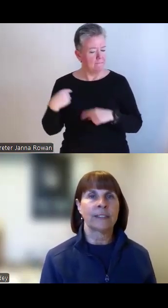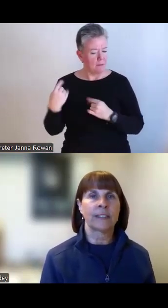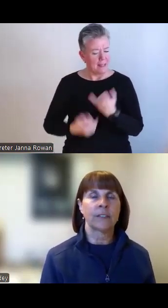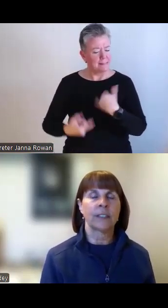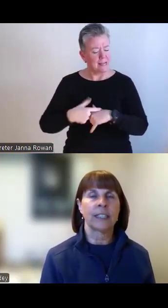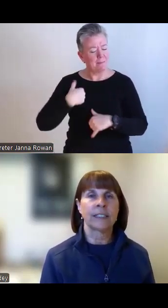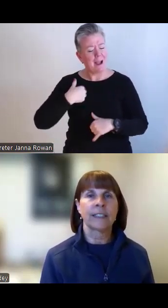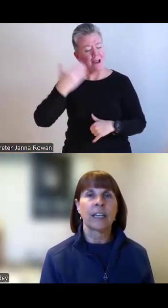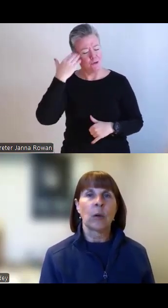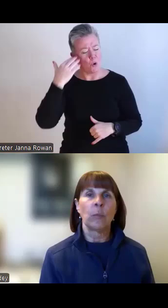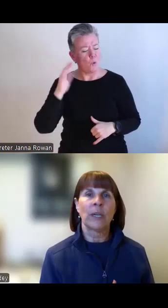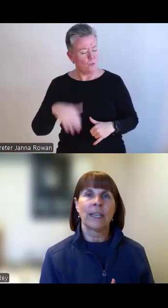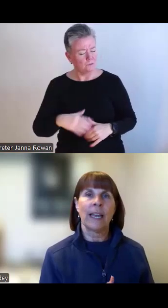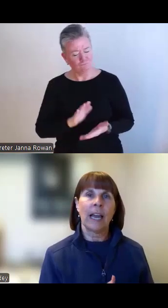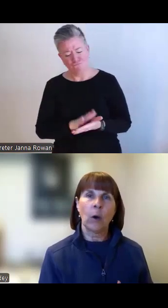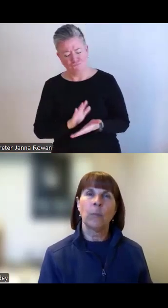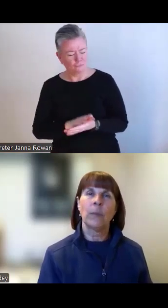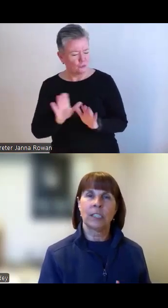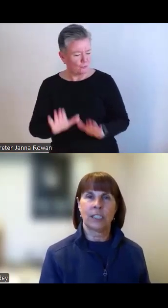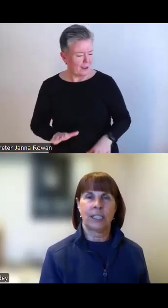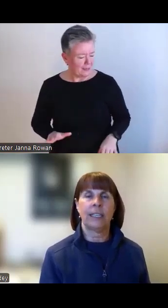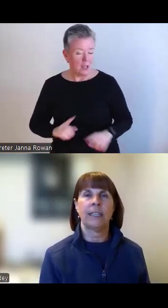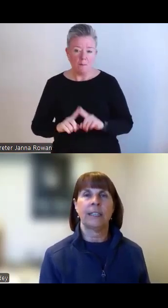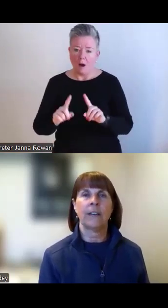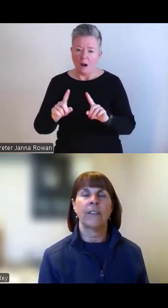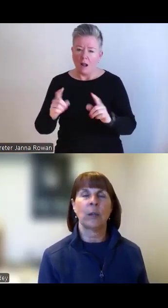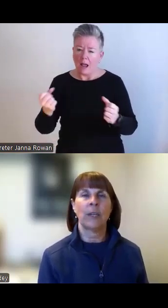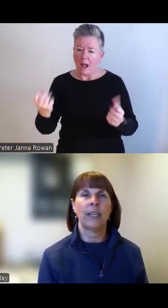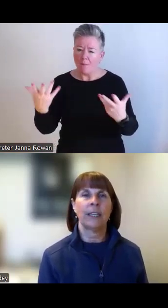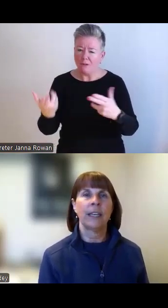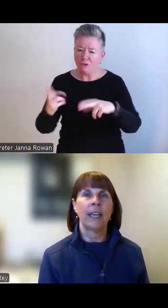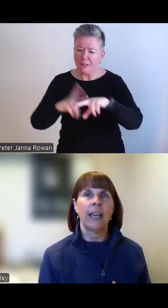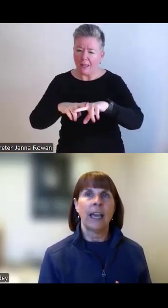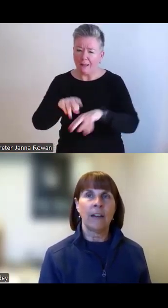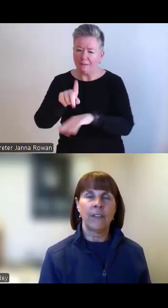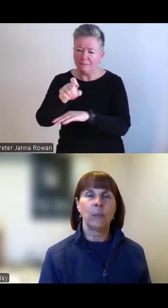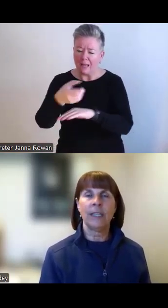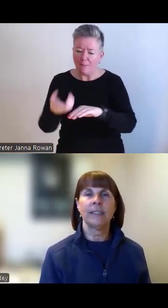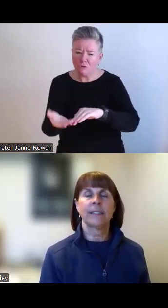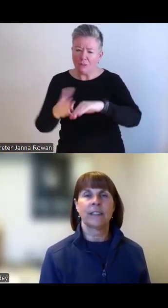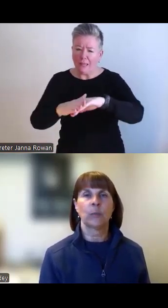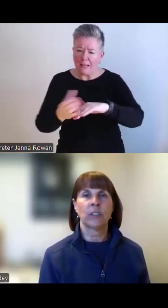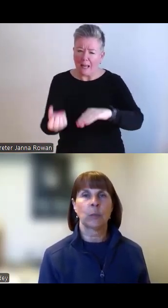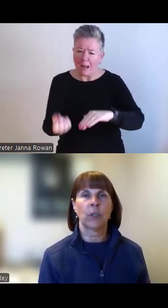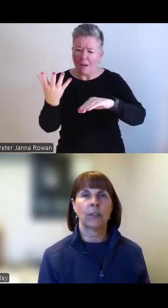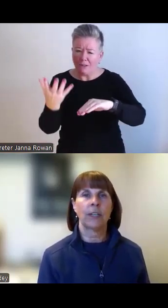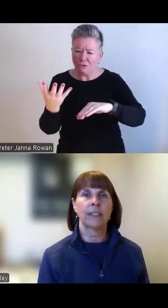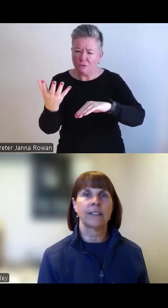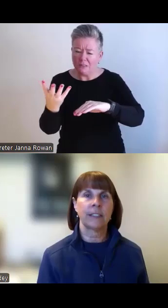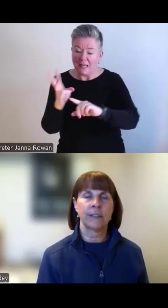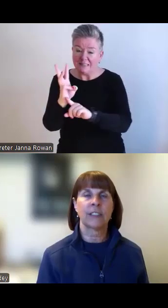we considered this, but how much gain have they made? Have they made six months' progress?